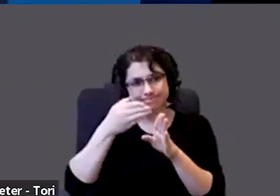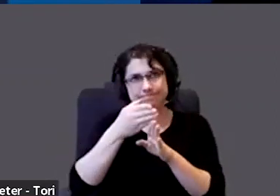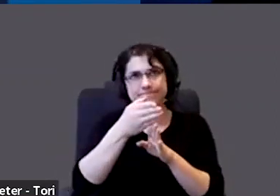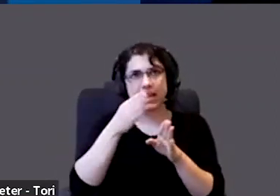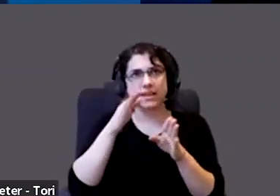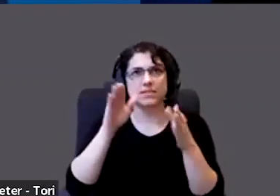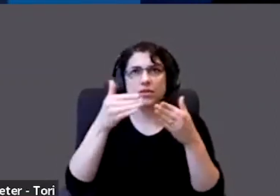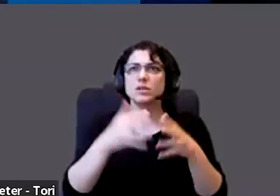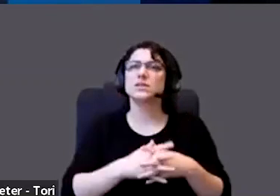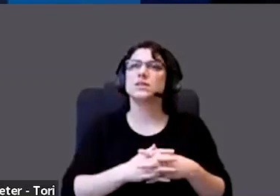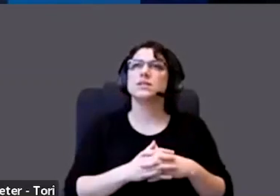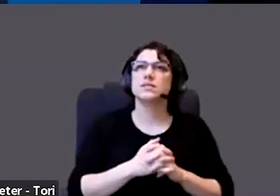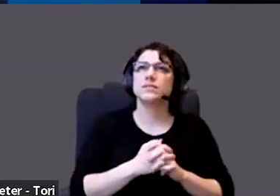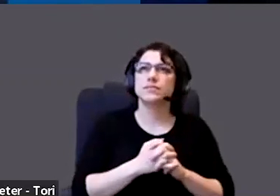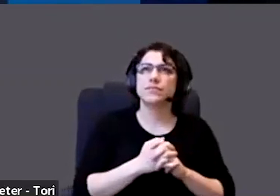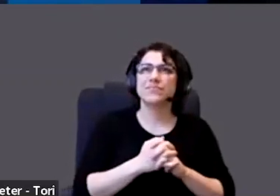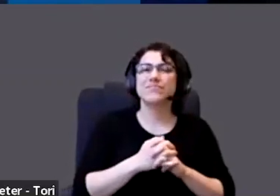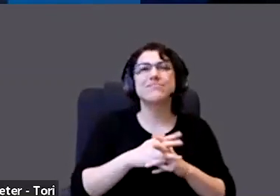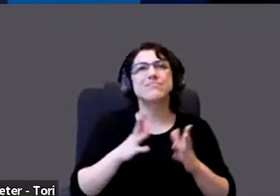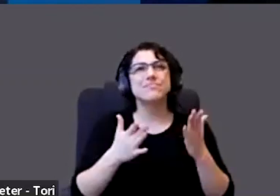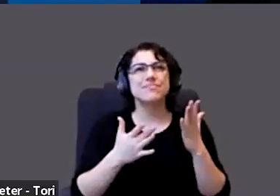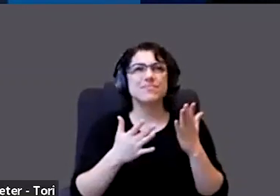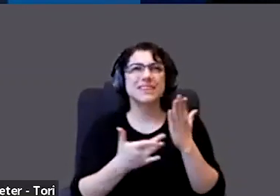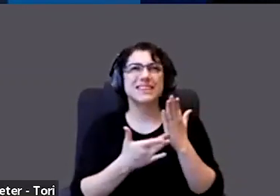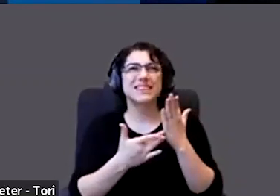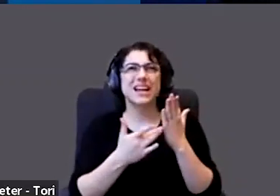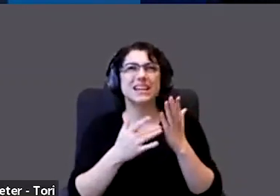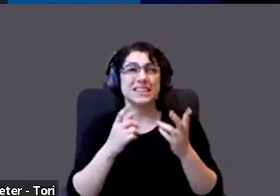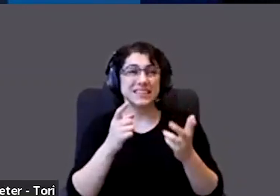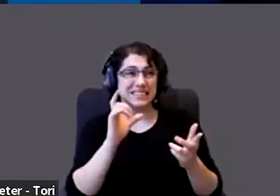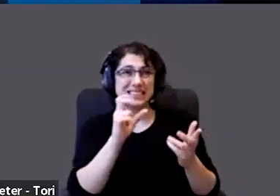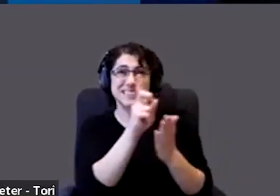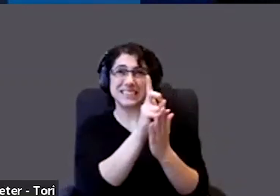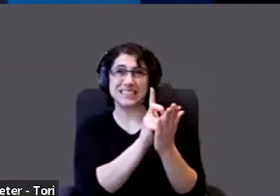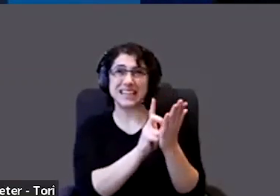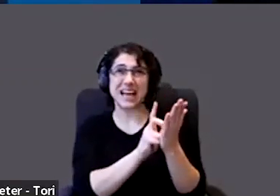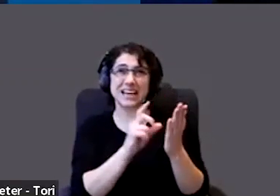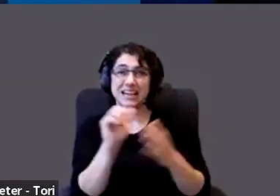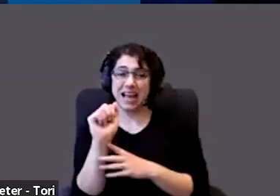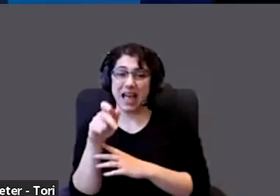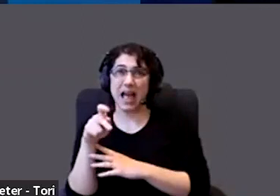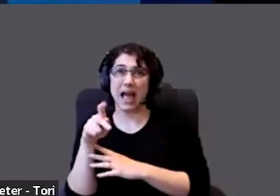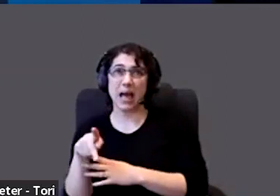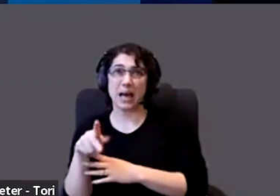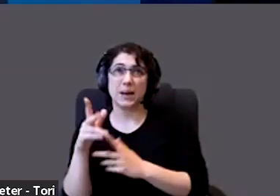and related technology design an application as well as the digital and technological conditions